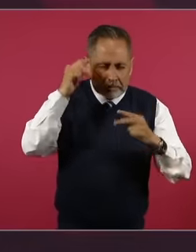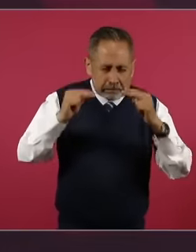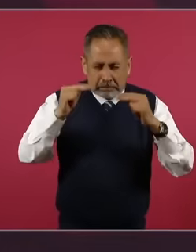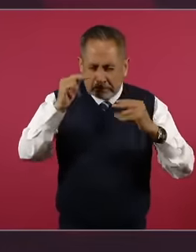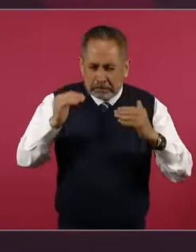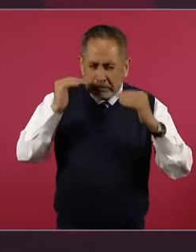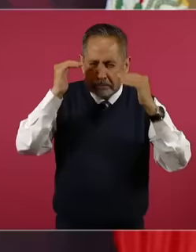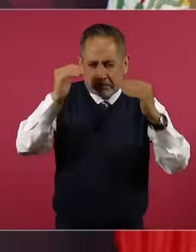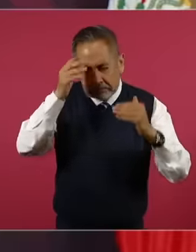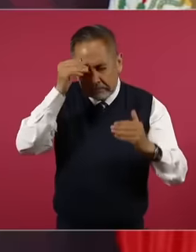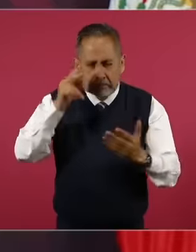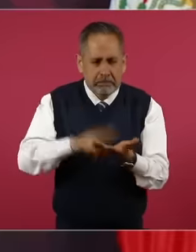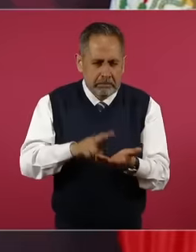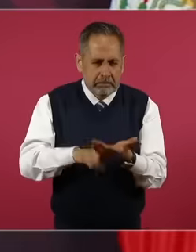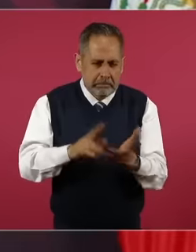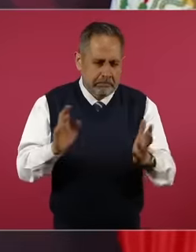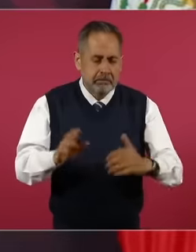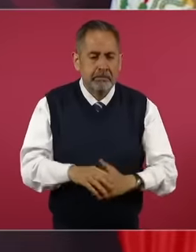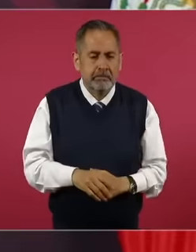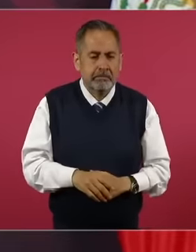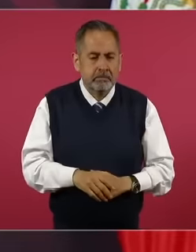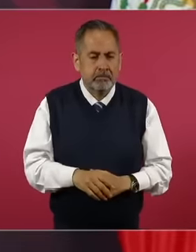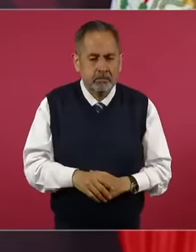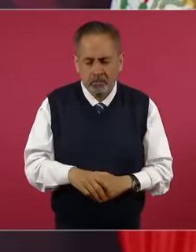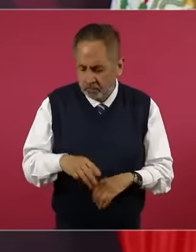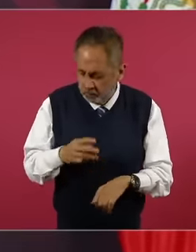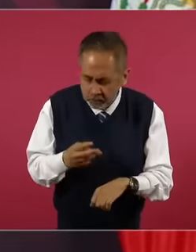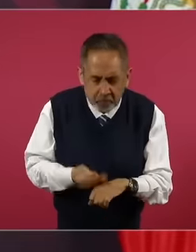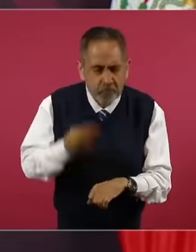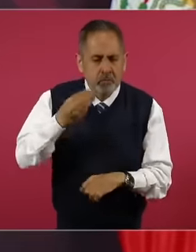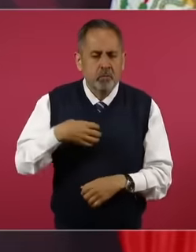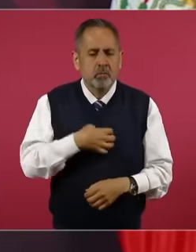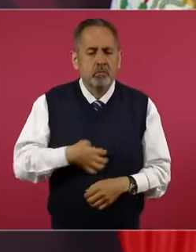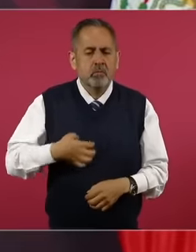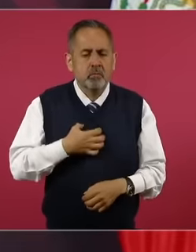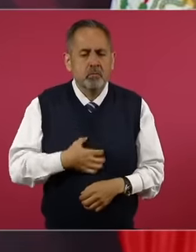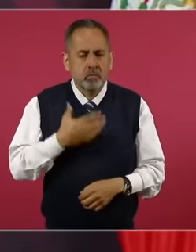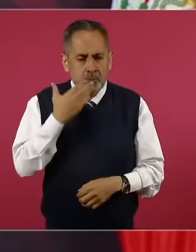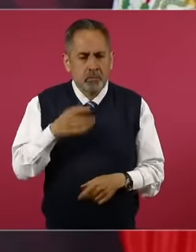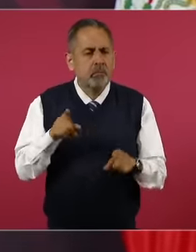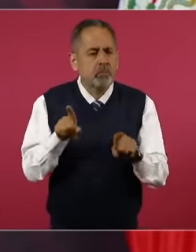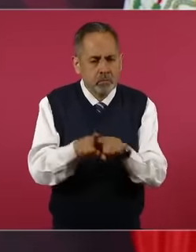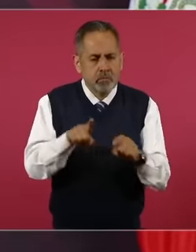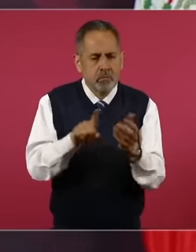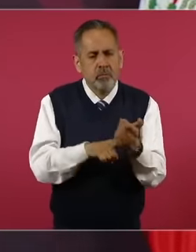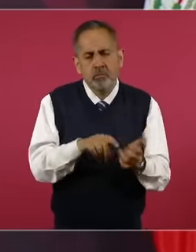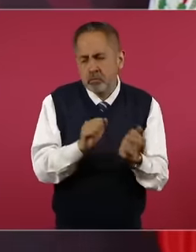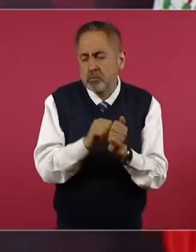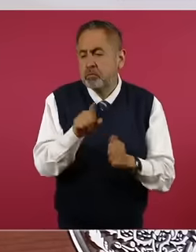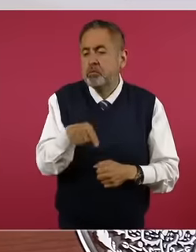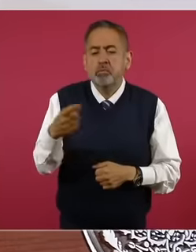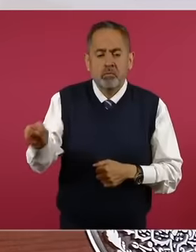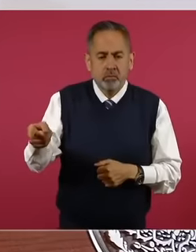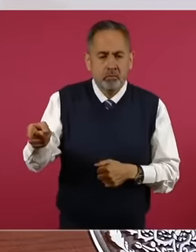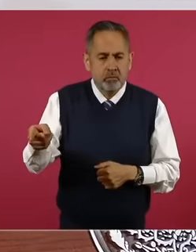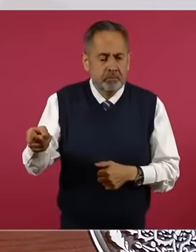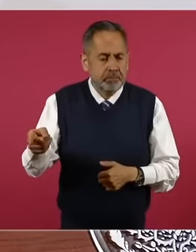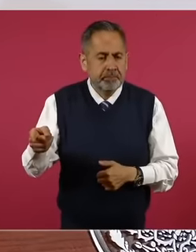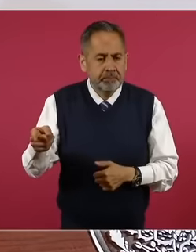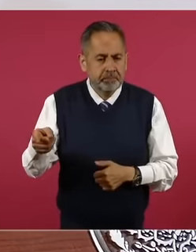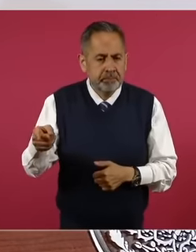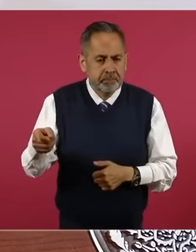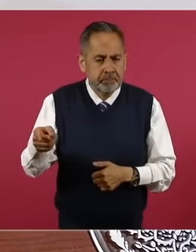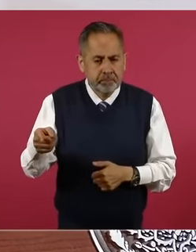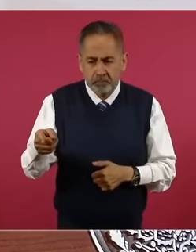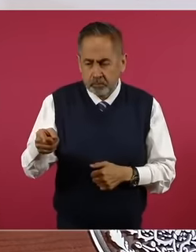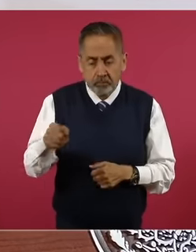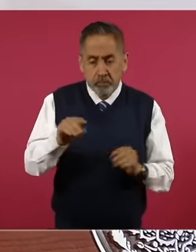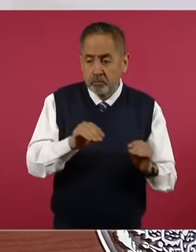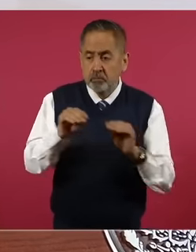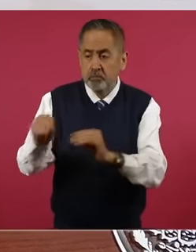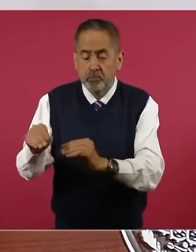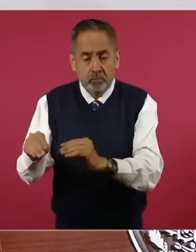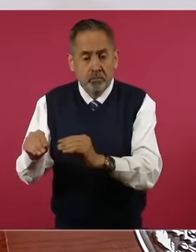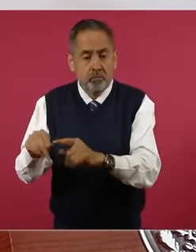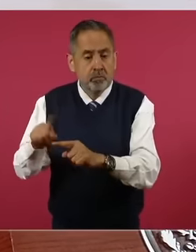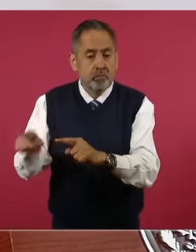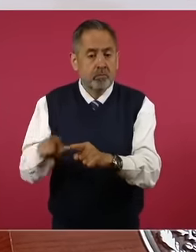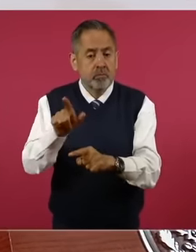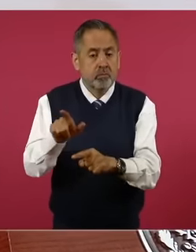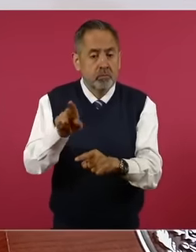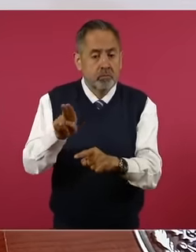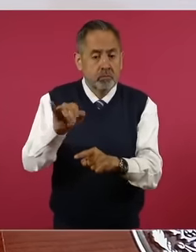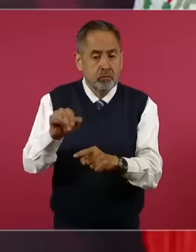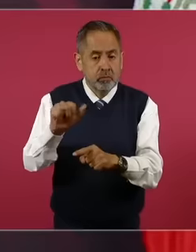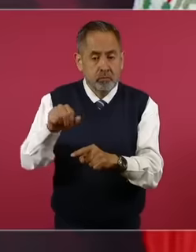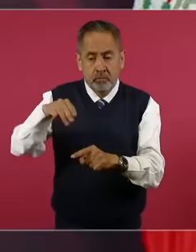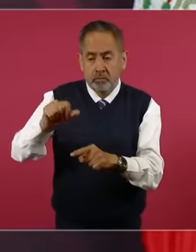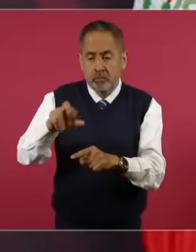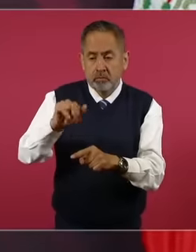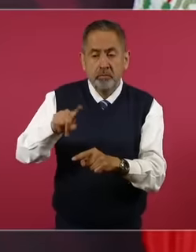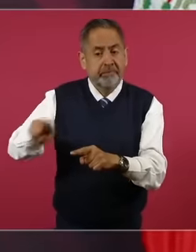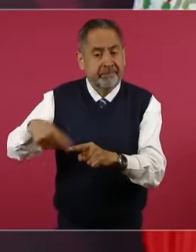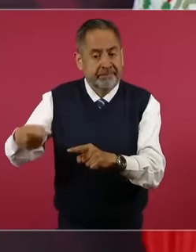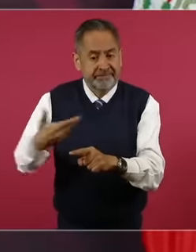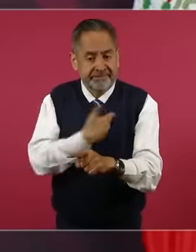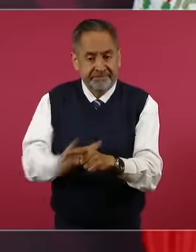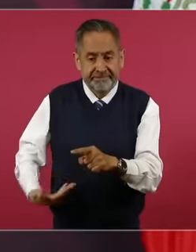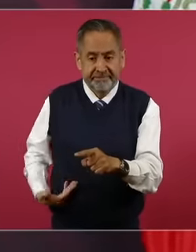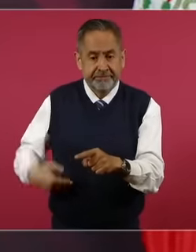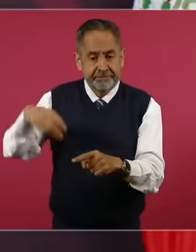, so I am very happy and the same with the arrival of Luisa María to the presidency of